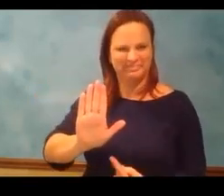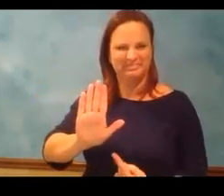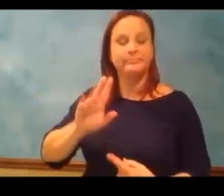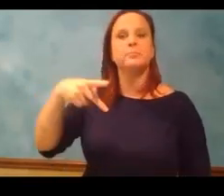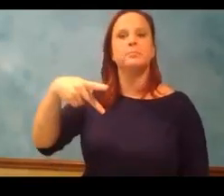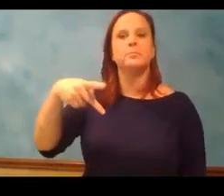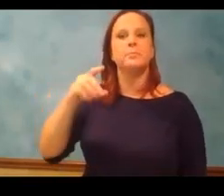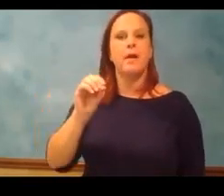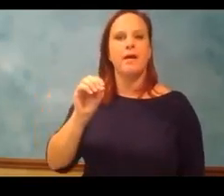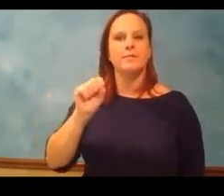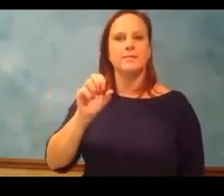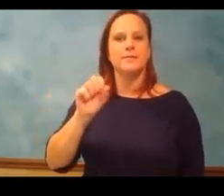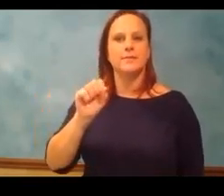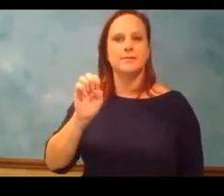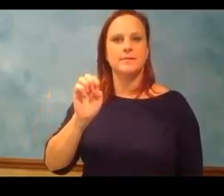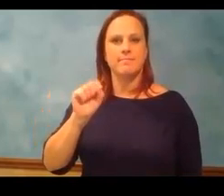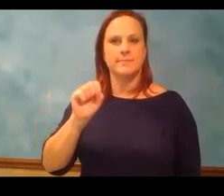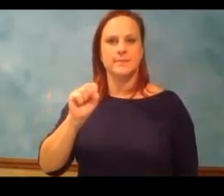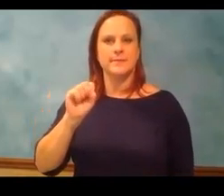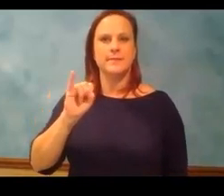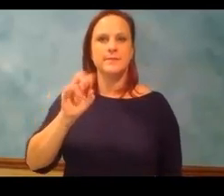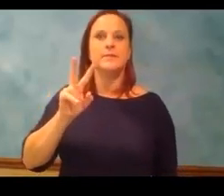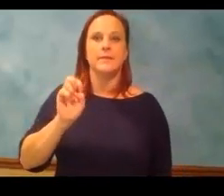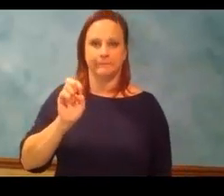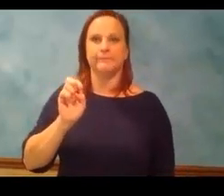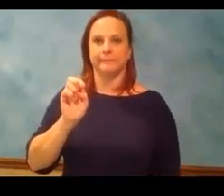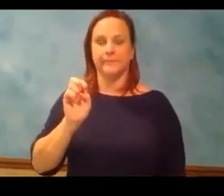produced with this hand shape (open B or closed 5).